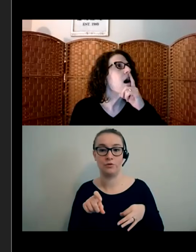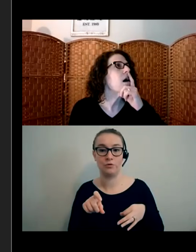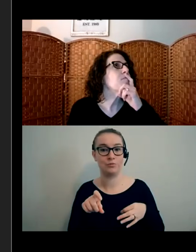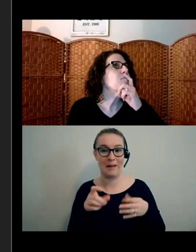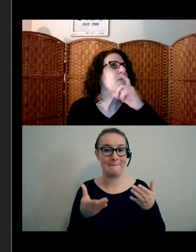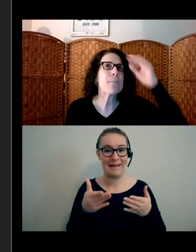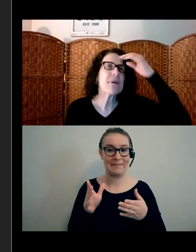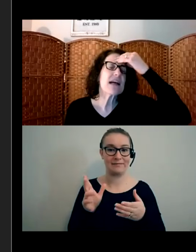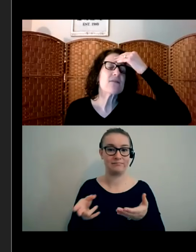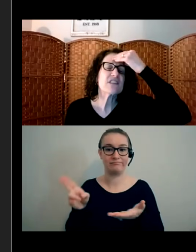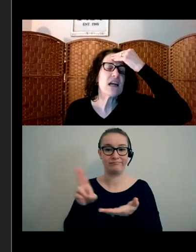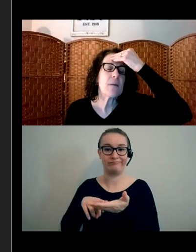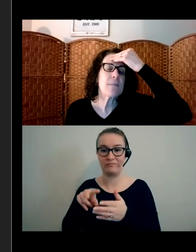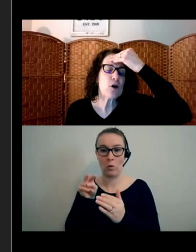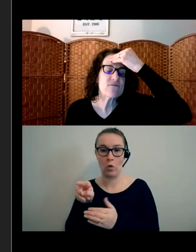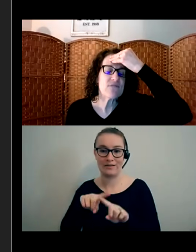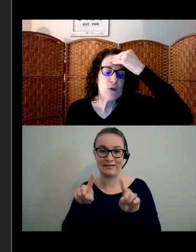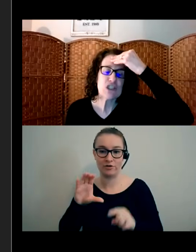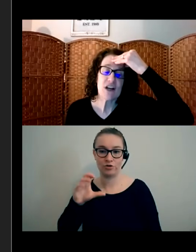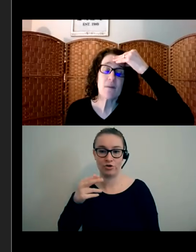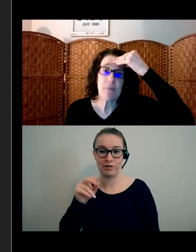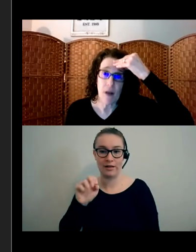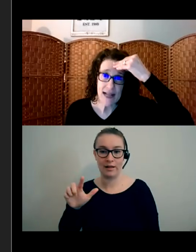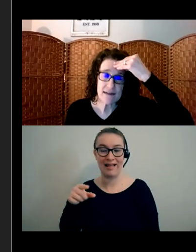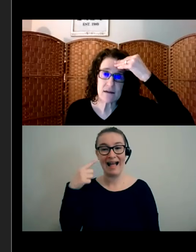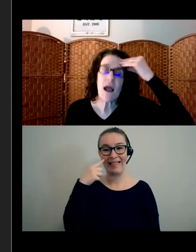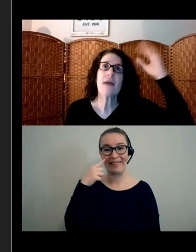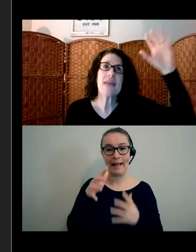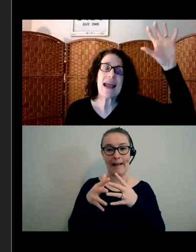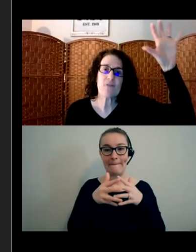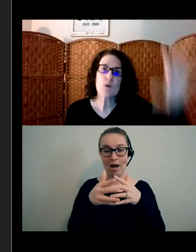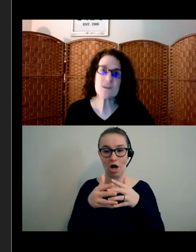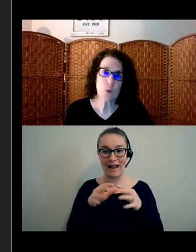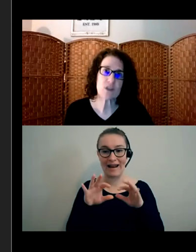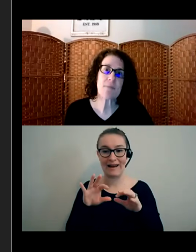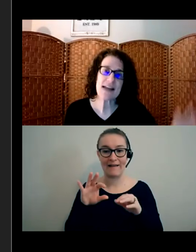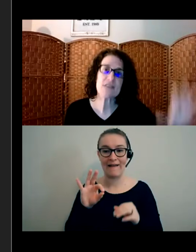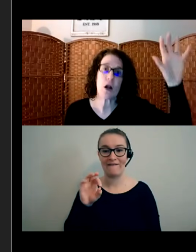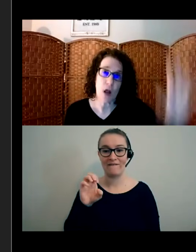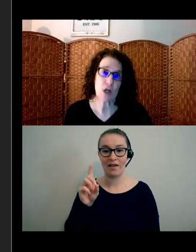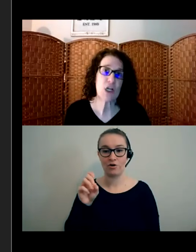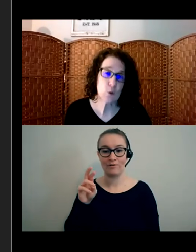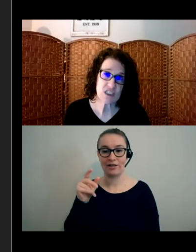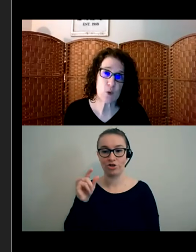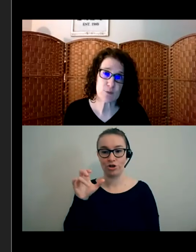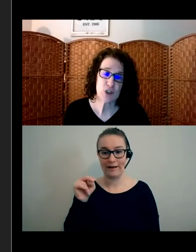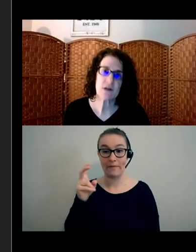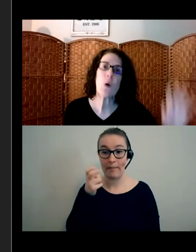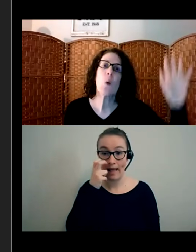I believe it's the American Federation of the Blind, they have a resource page on audio descriptions,